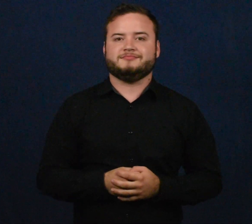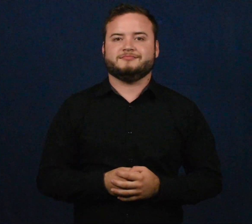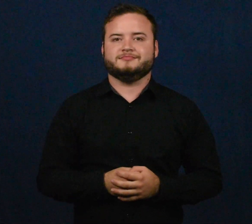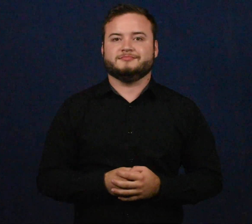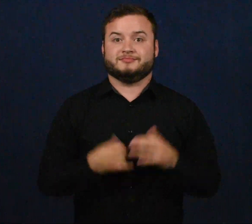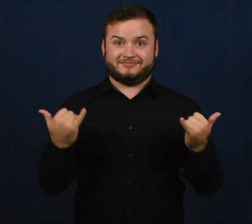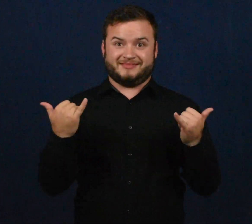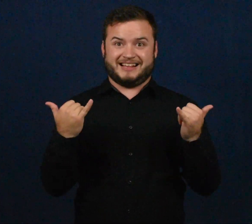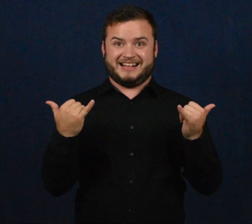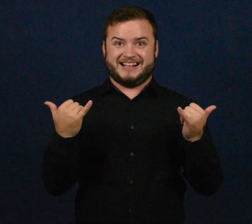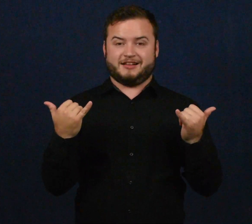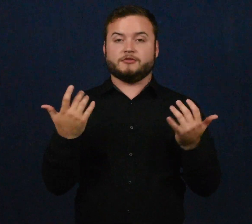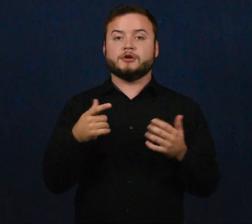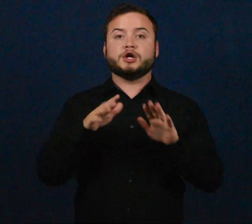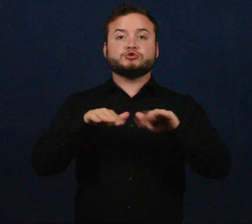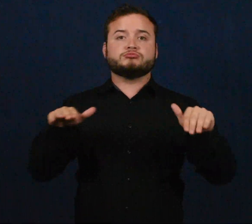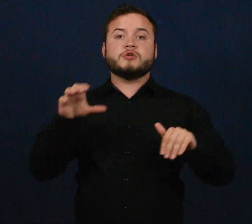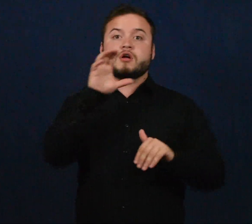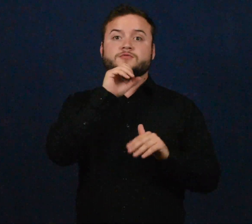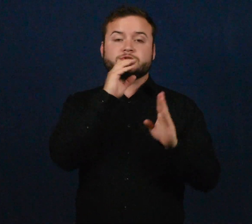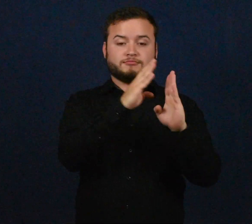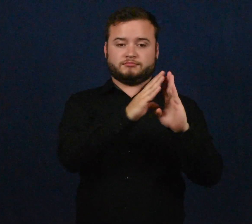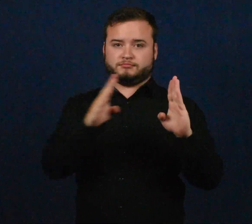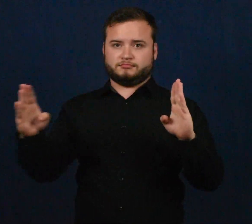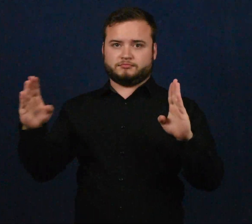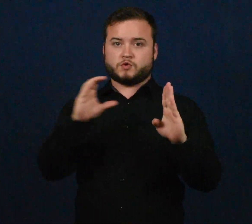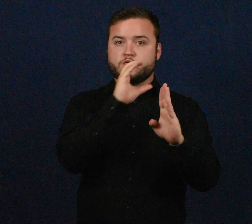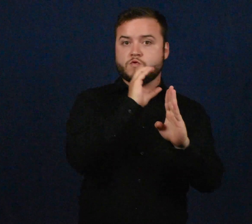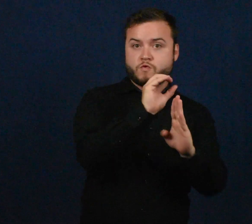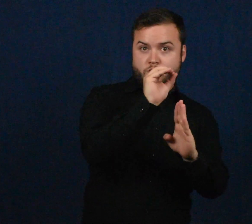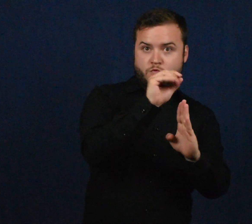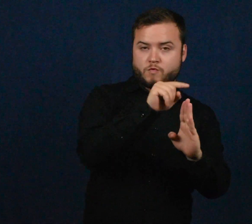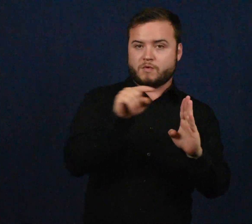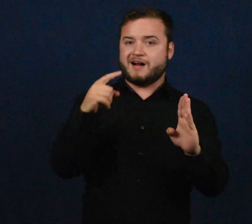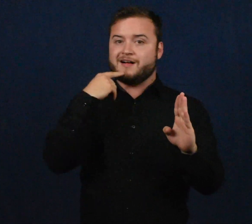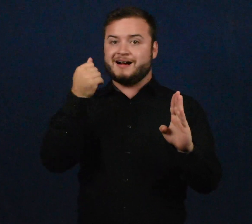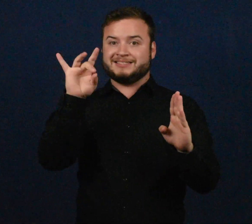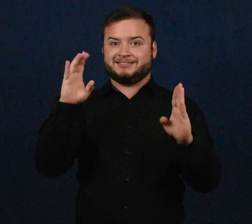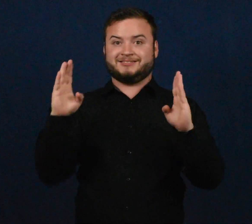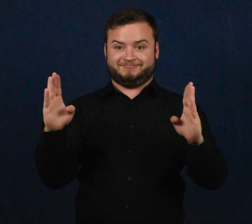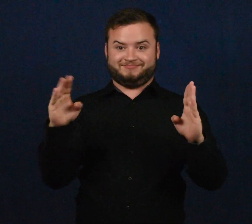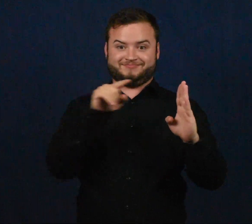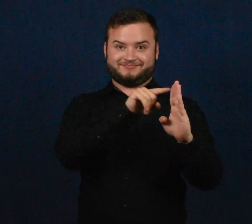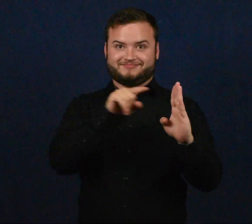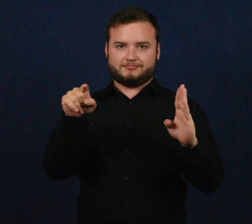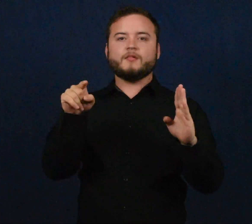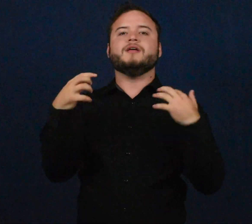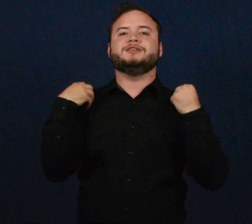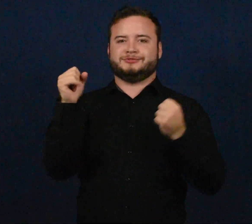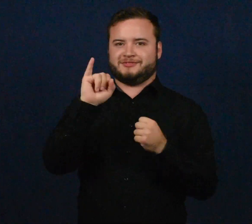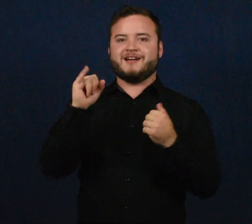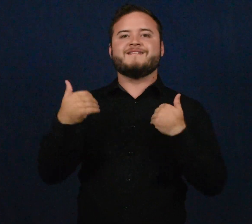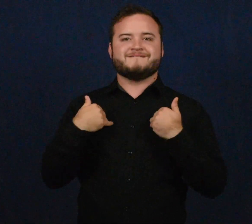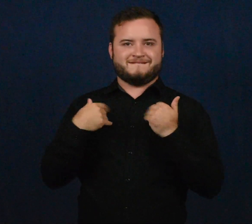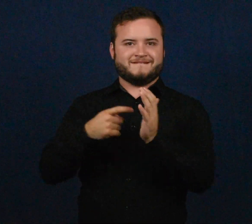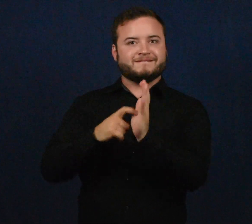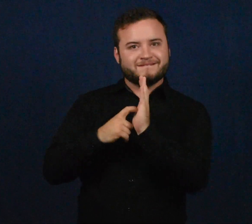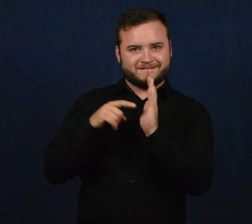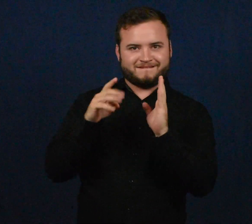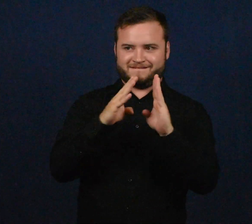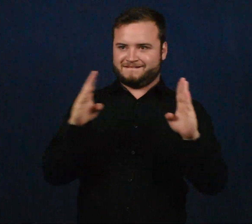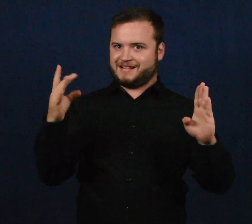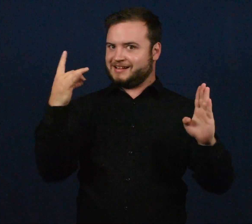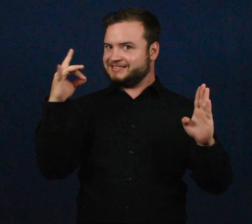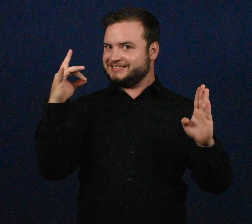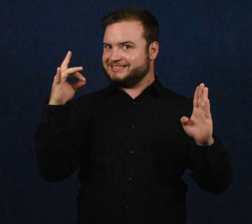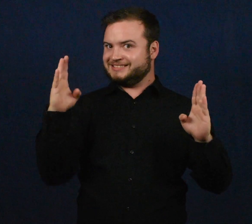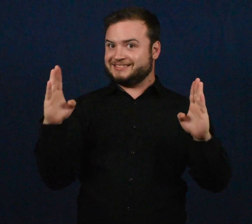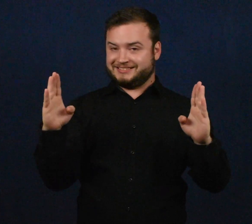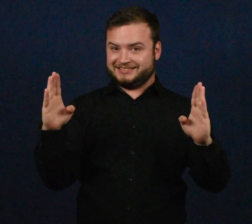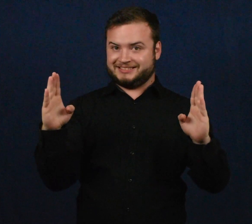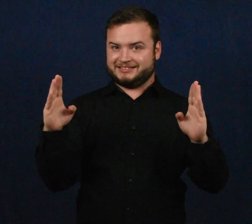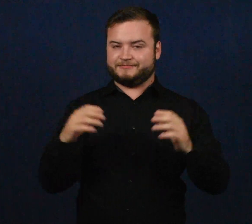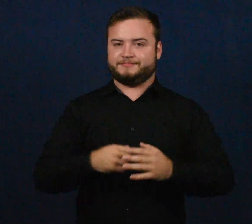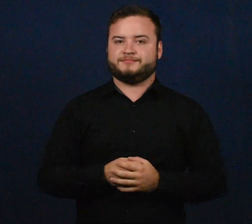Right now, the mandate only covers children from ages 0-18.